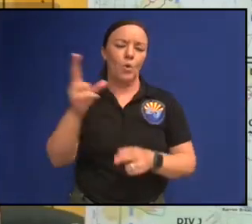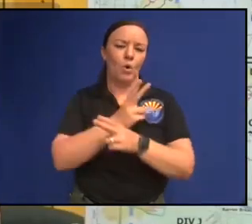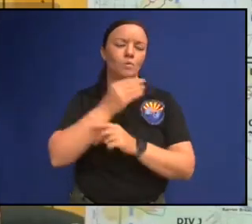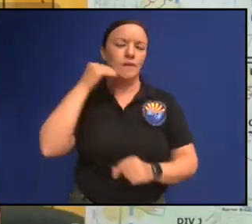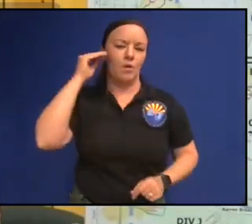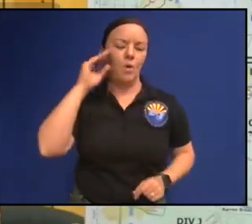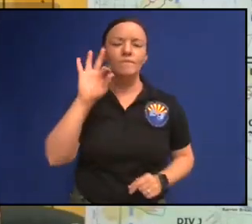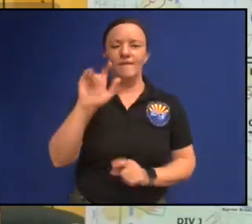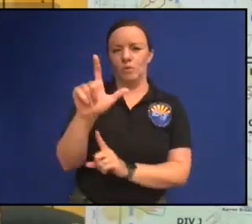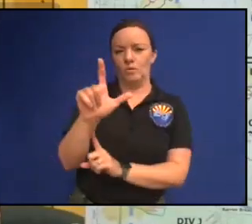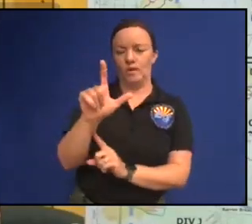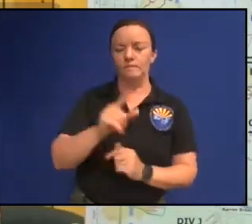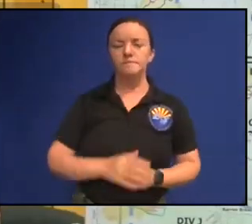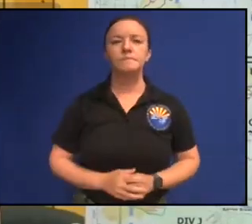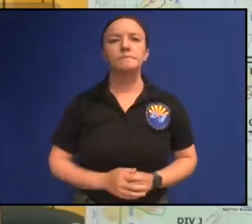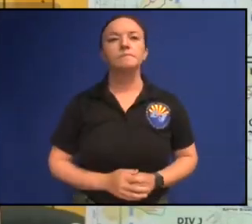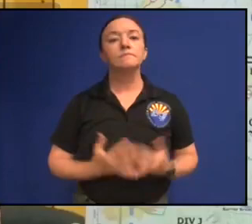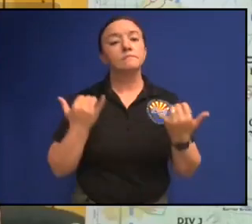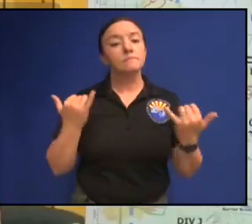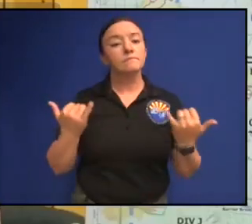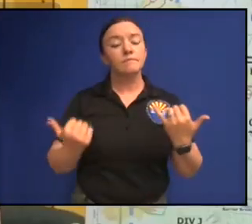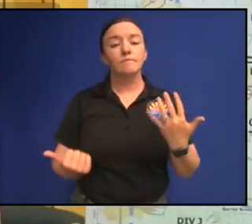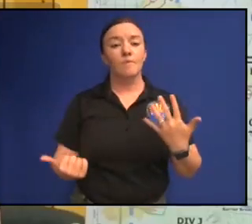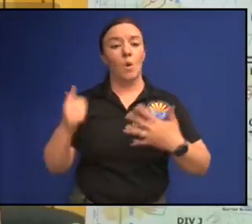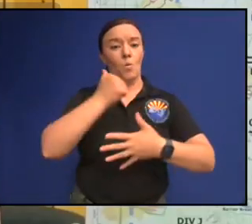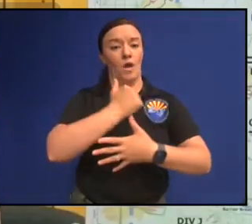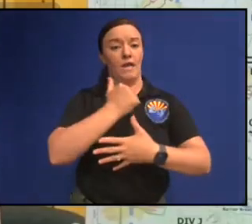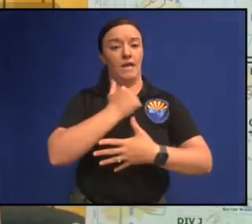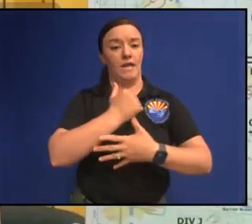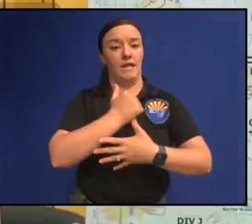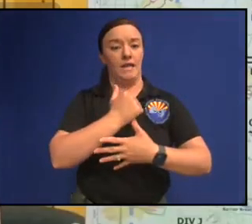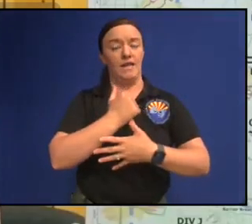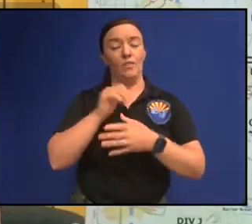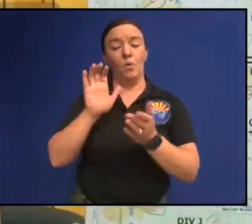FEATURES. WE WANT TO GET THESE CONTINGENCY LINES IN PLACE AS SOON